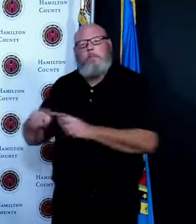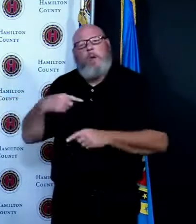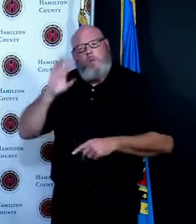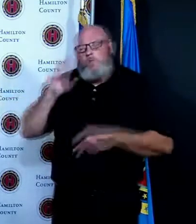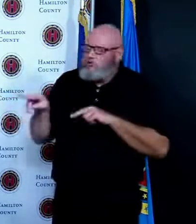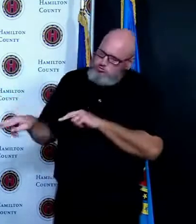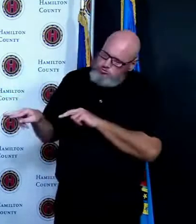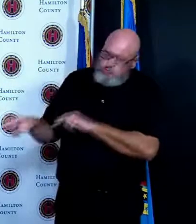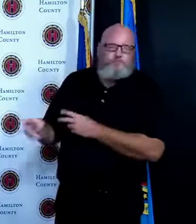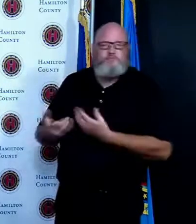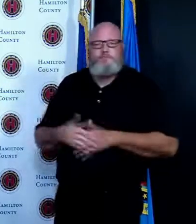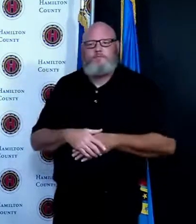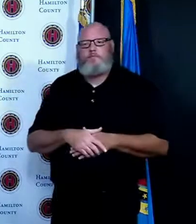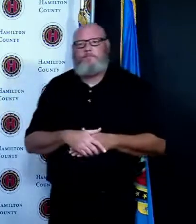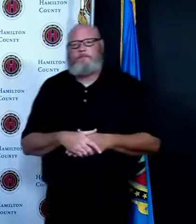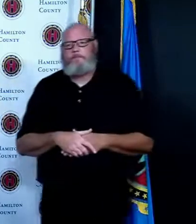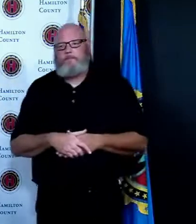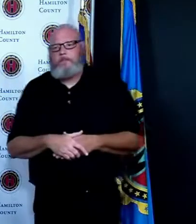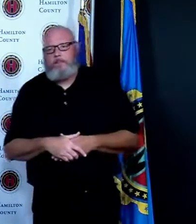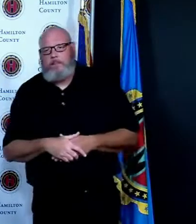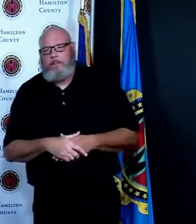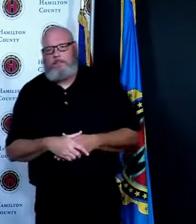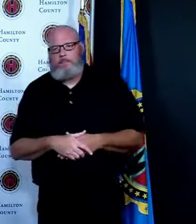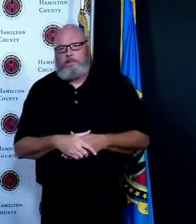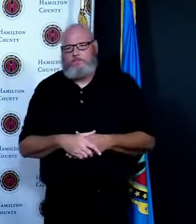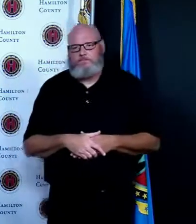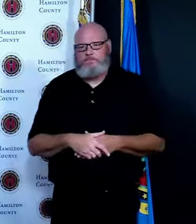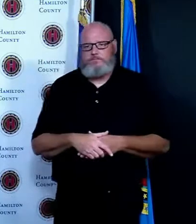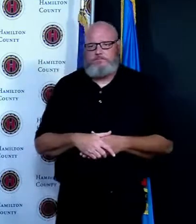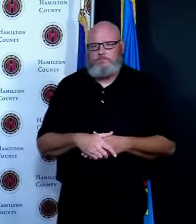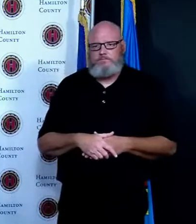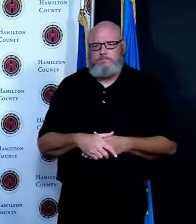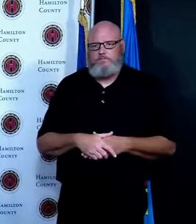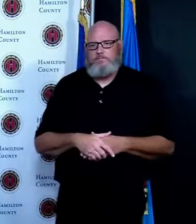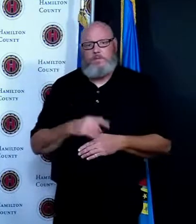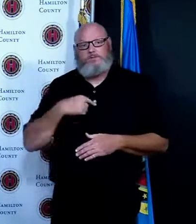should people should people plan on celebrating those or skipping those this year do you think you